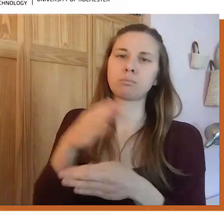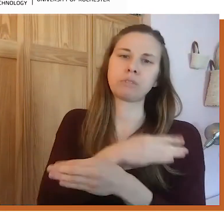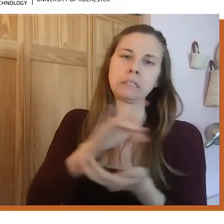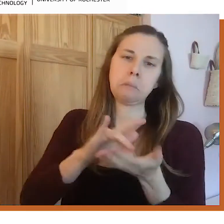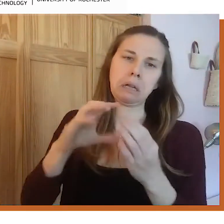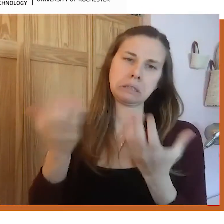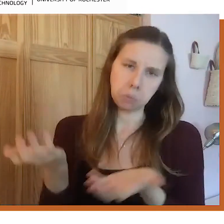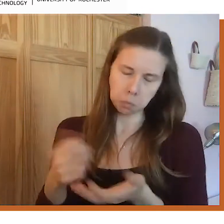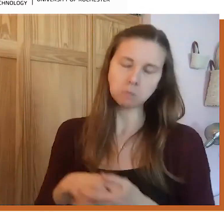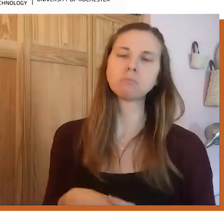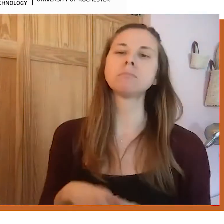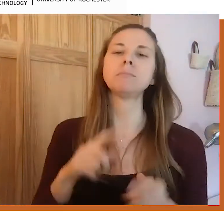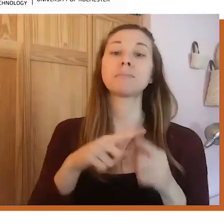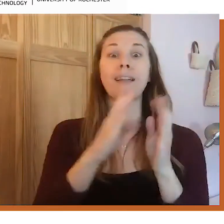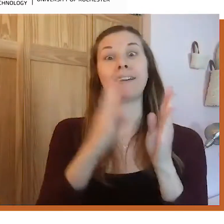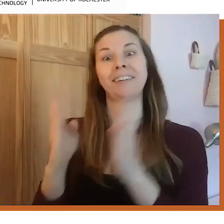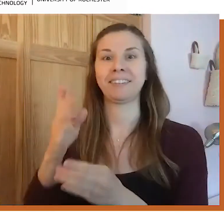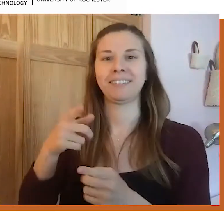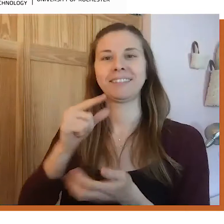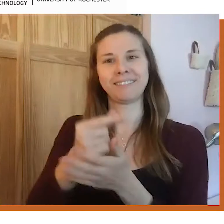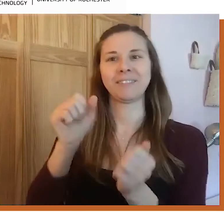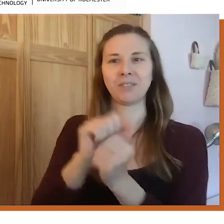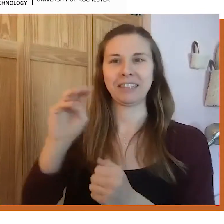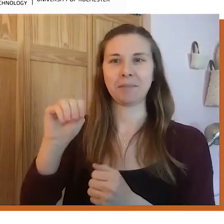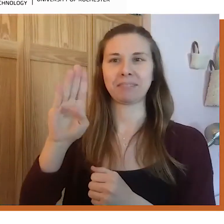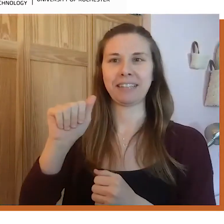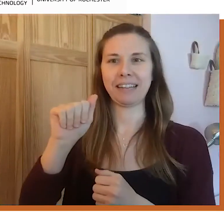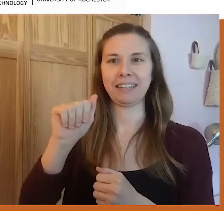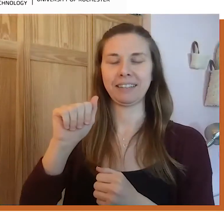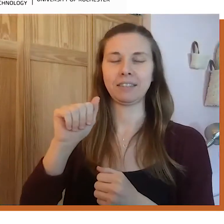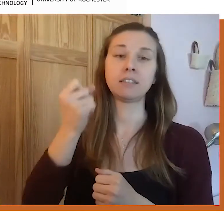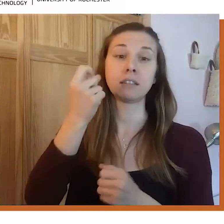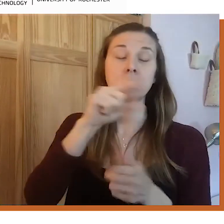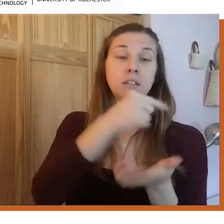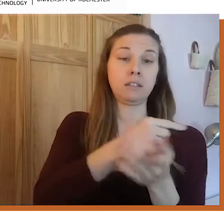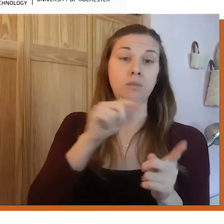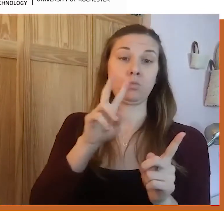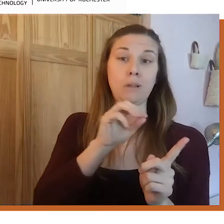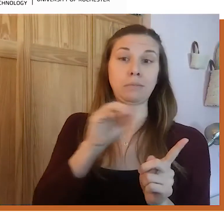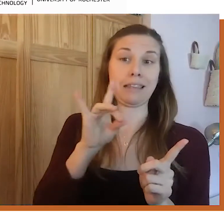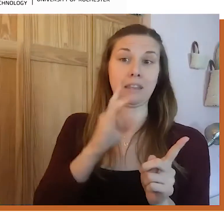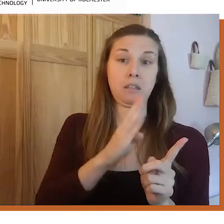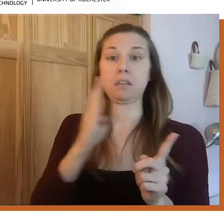as well as the premedical courses, so I graduated in 2008 with my bachelor's,